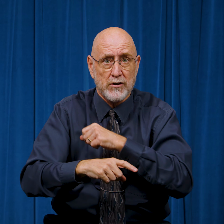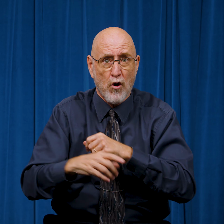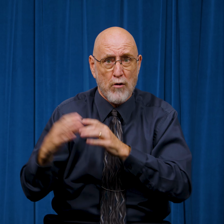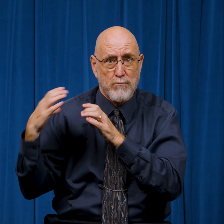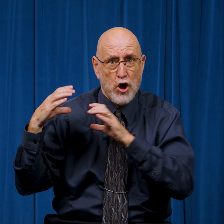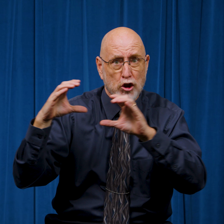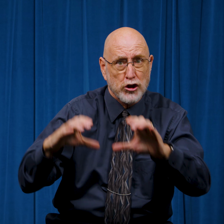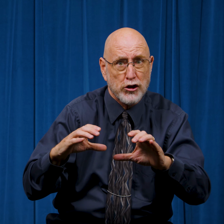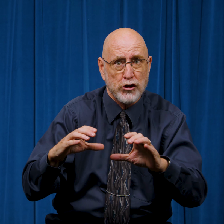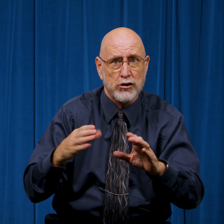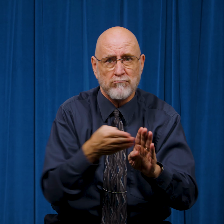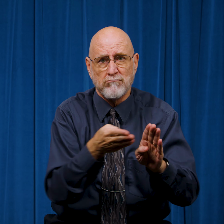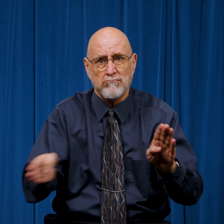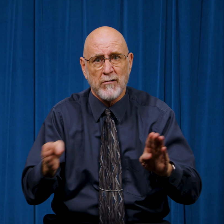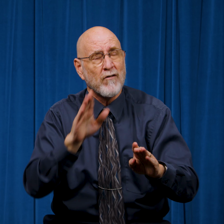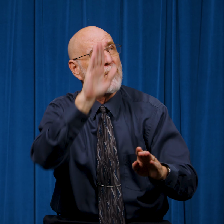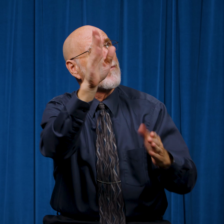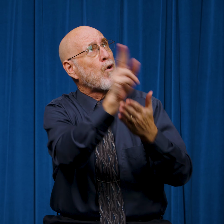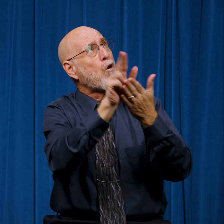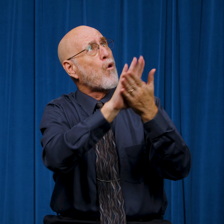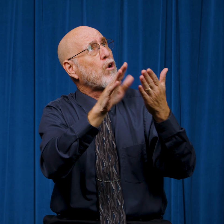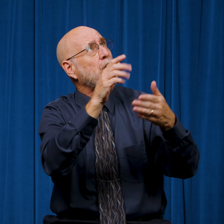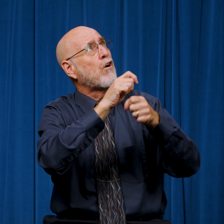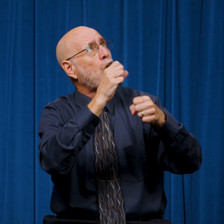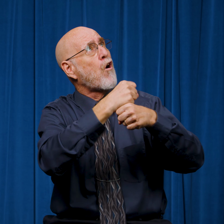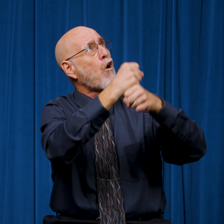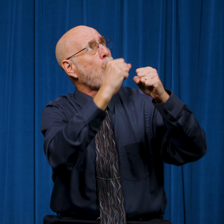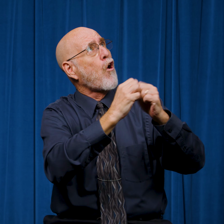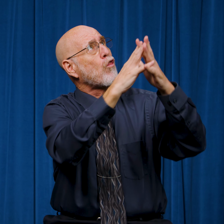are a departure from the plan of the Holy Author of our religion..."